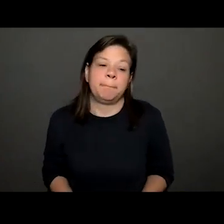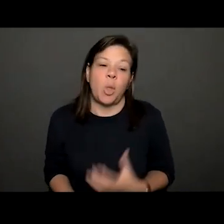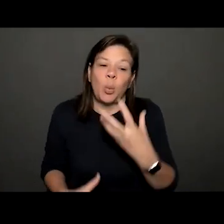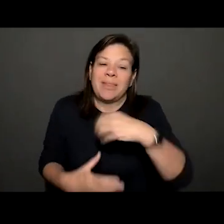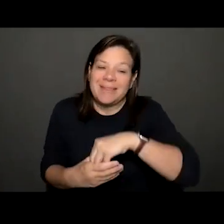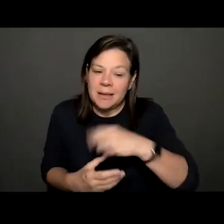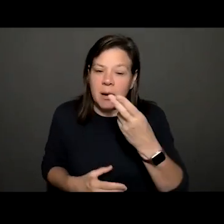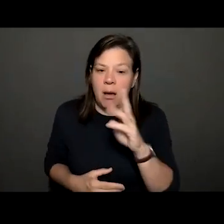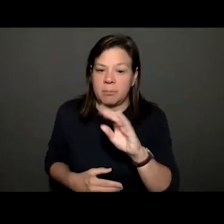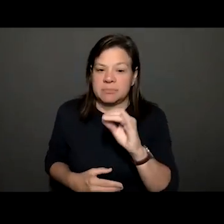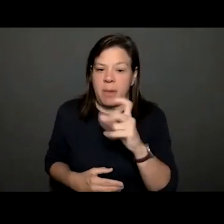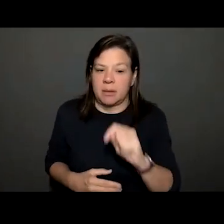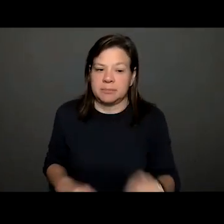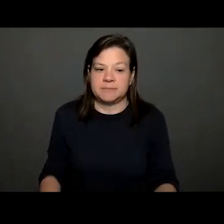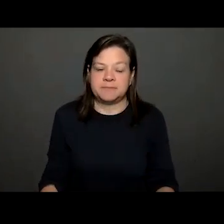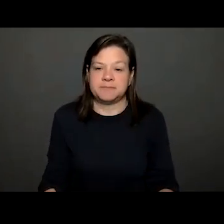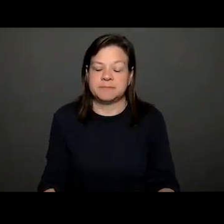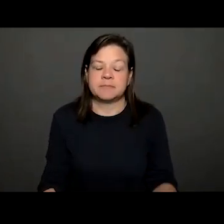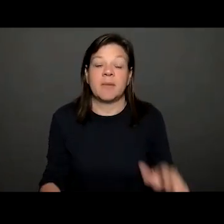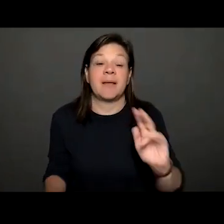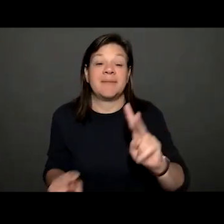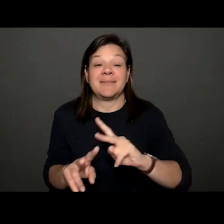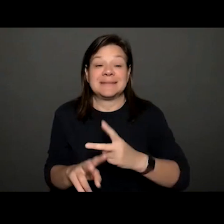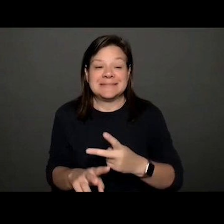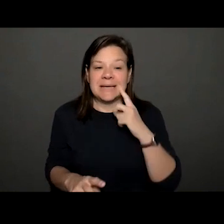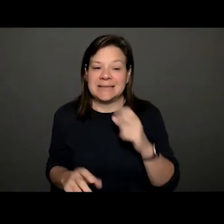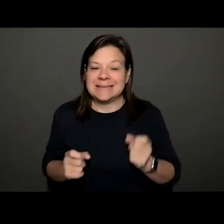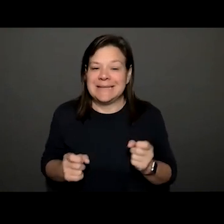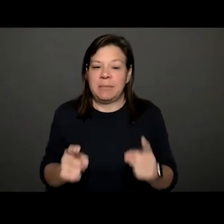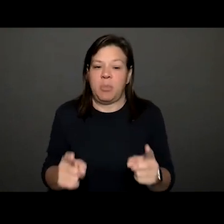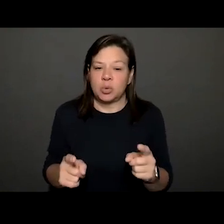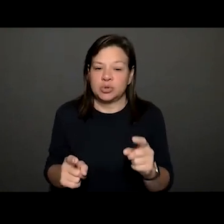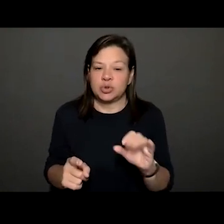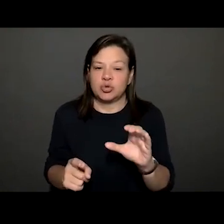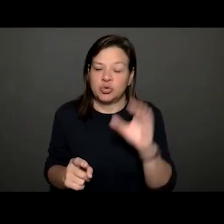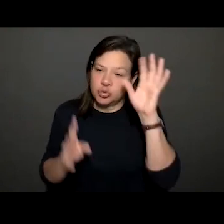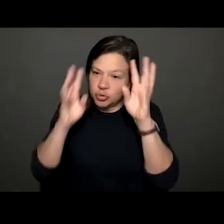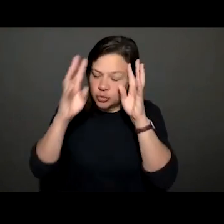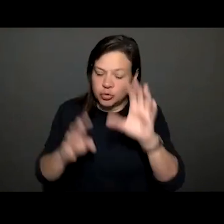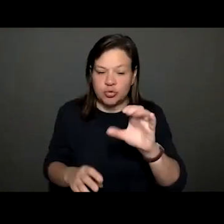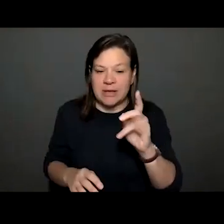AND THE SECOND ONE IS IMPULSE CREATIVE AND THEIR